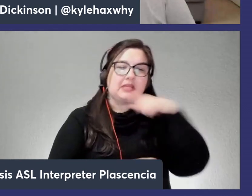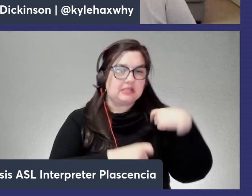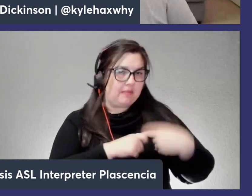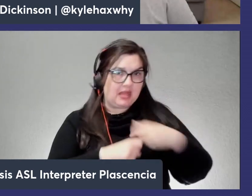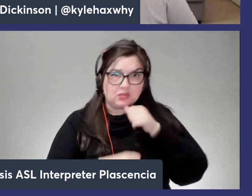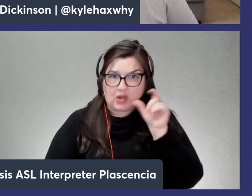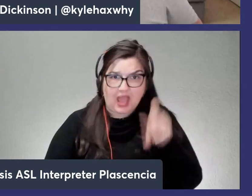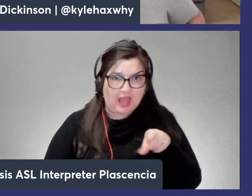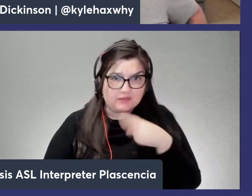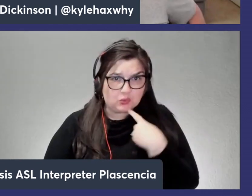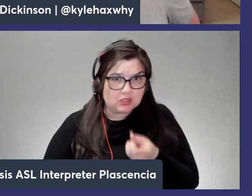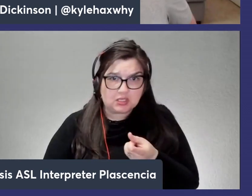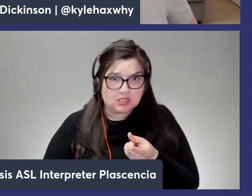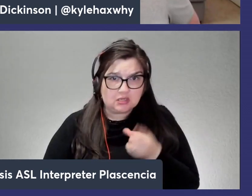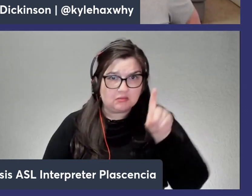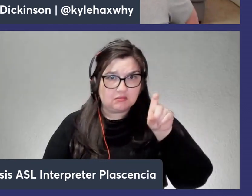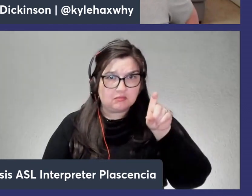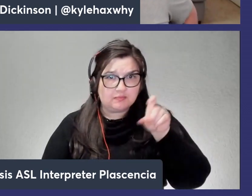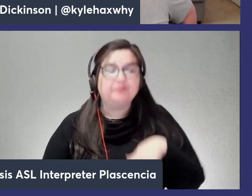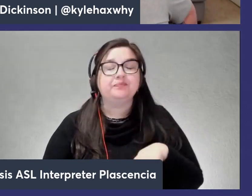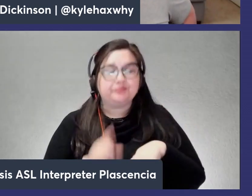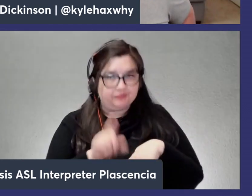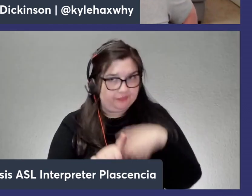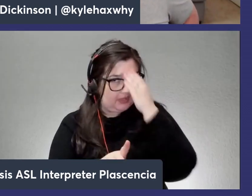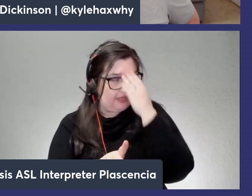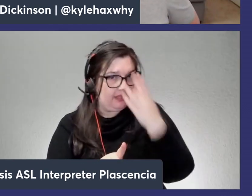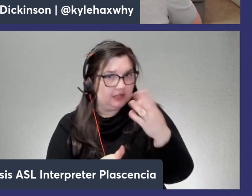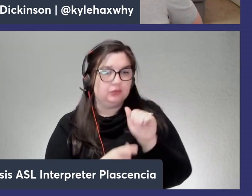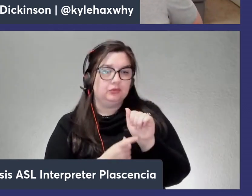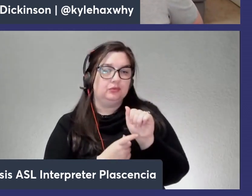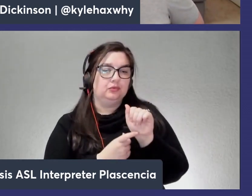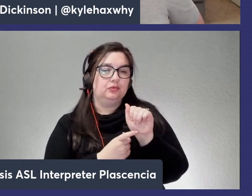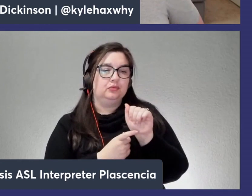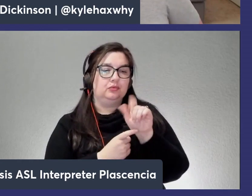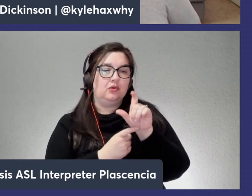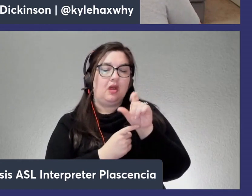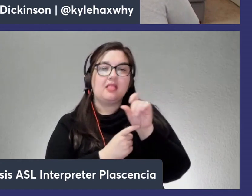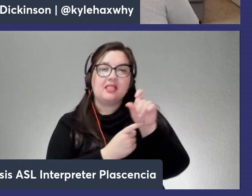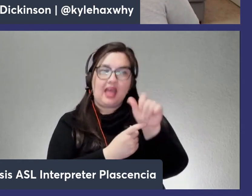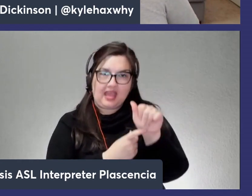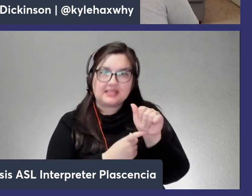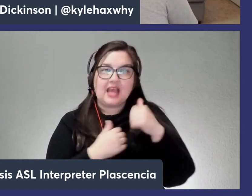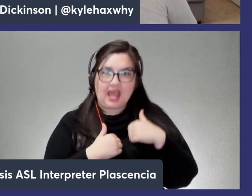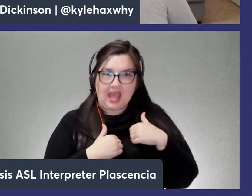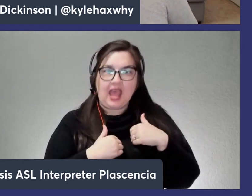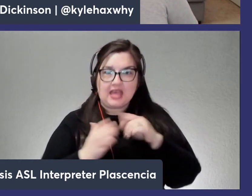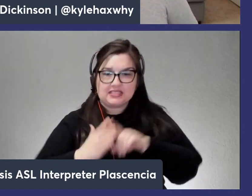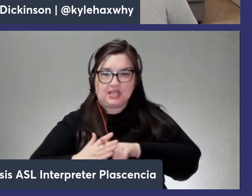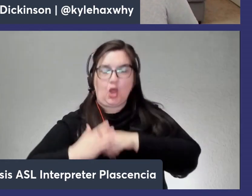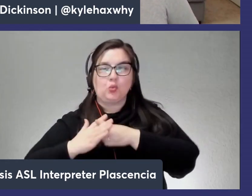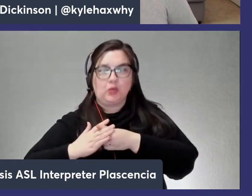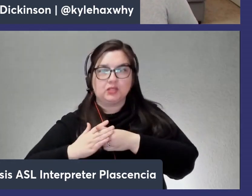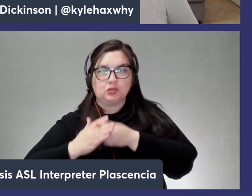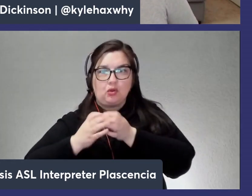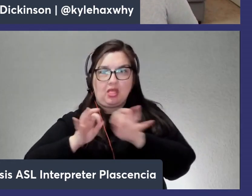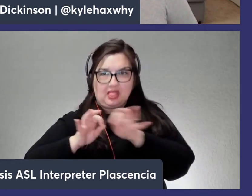So, Alexa usually have it, the original language. Like my, Alexa, I, she understands English,